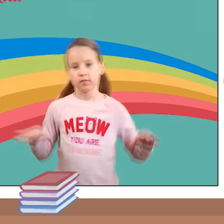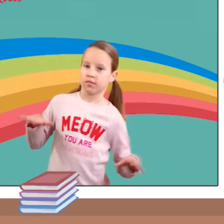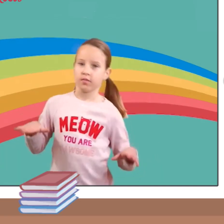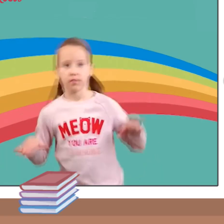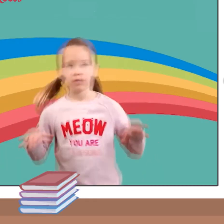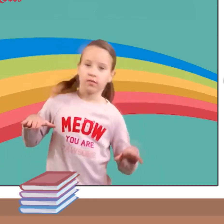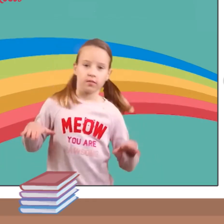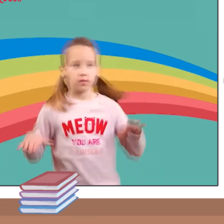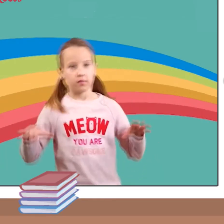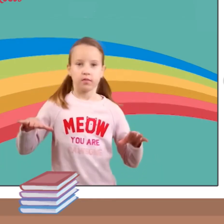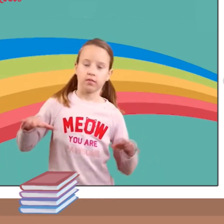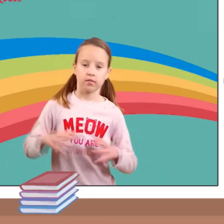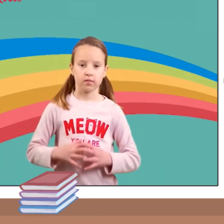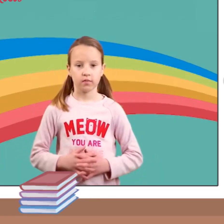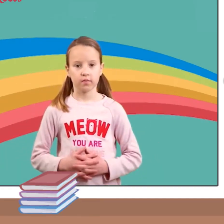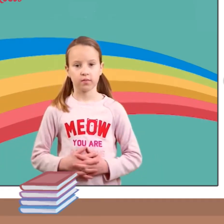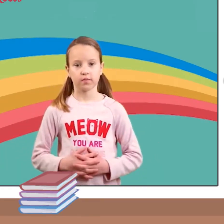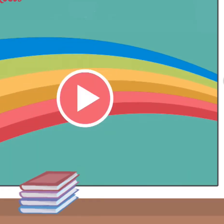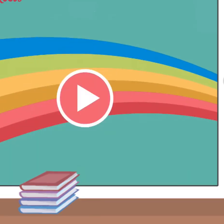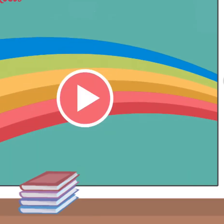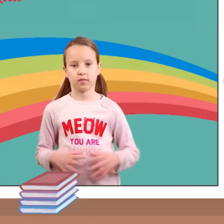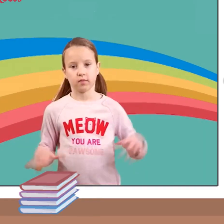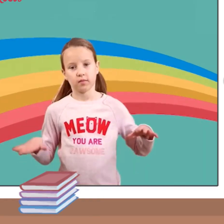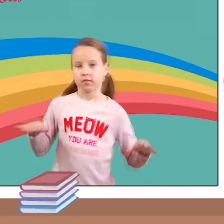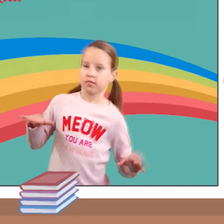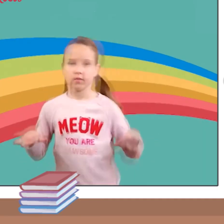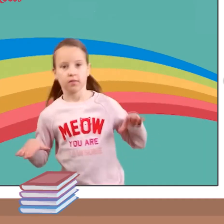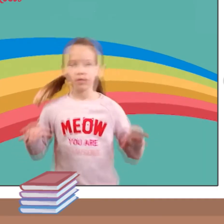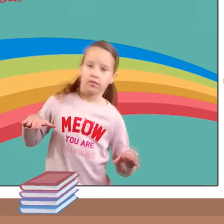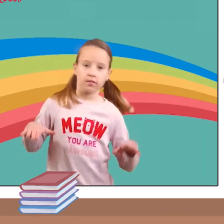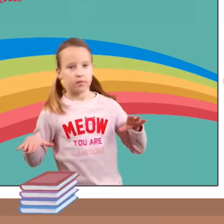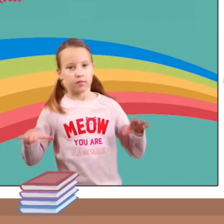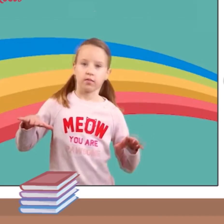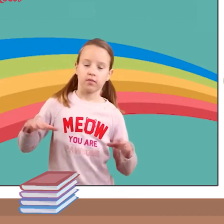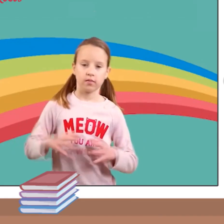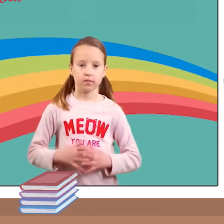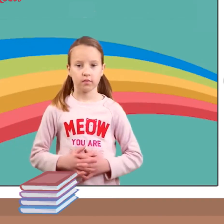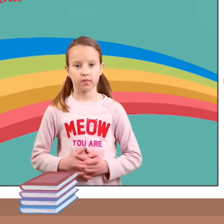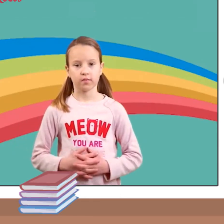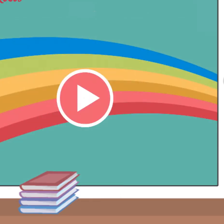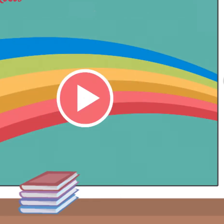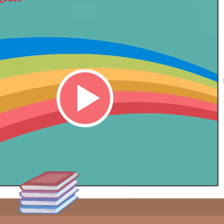Penguin